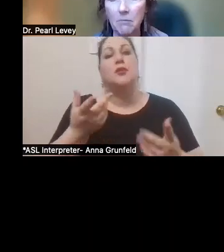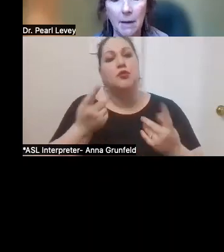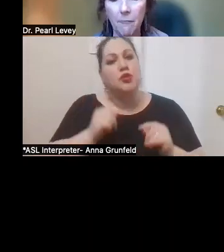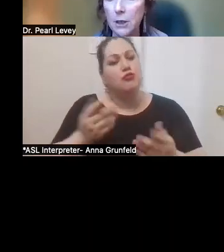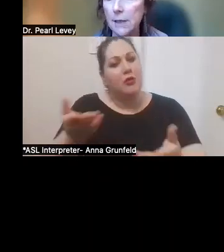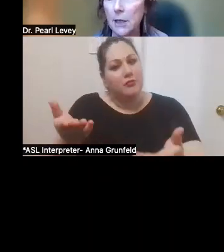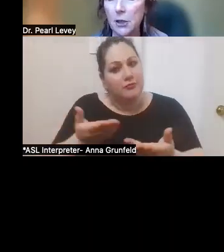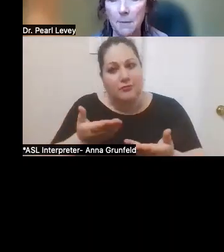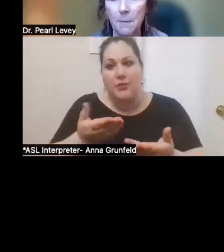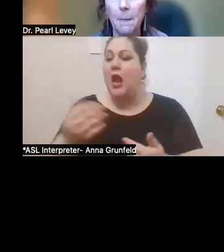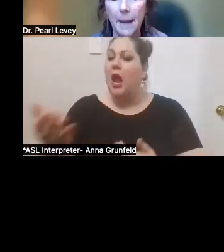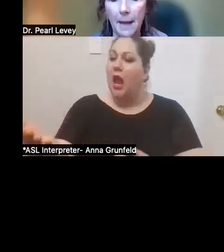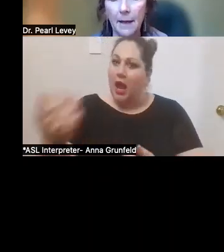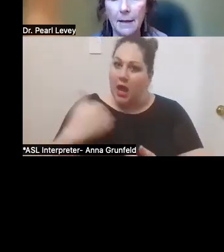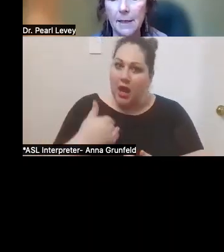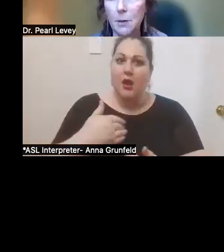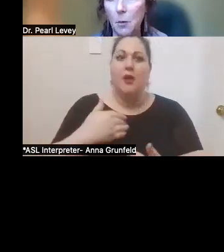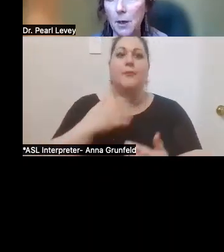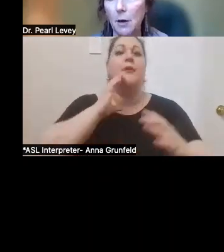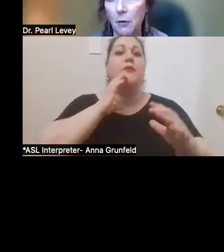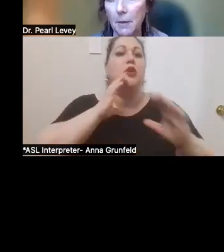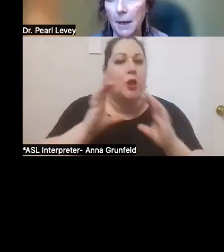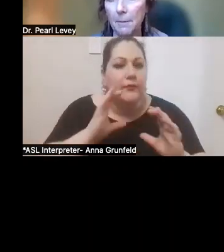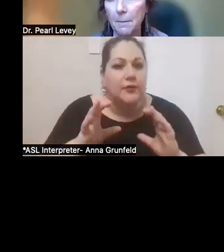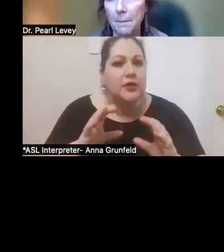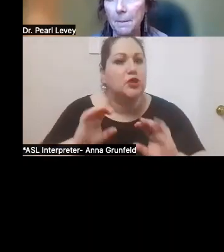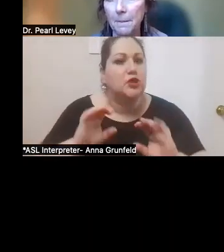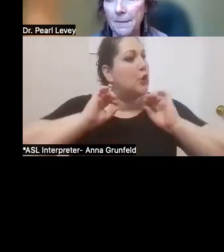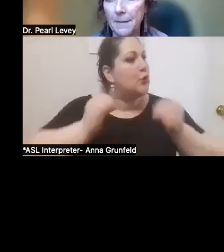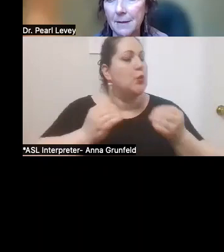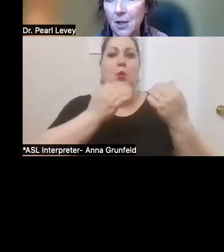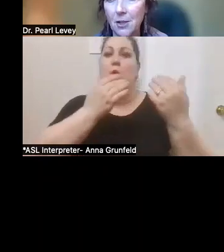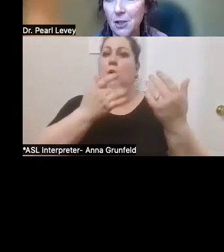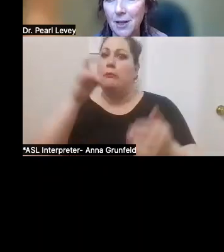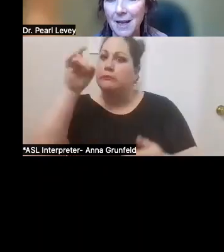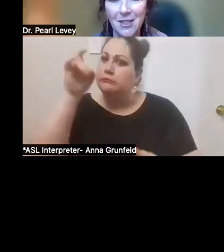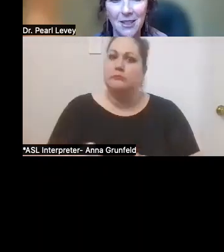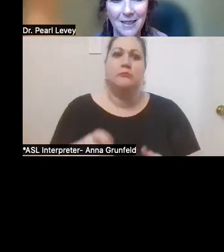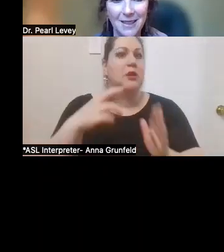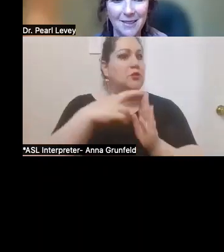come for a discussion and let's see where we go from there. Tony, do you want to add to that?